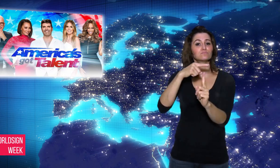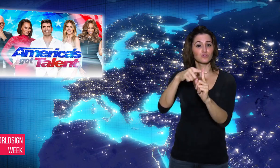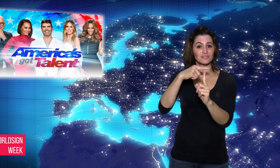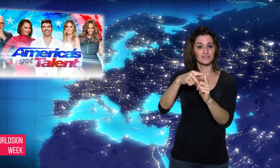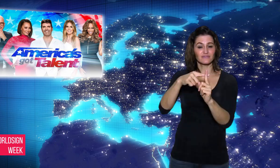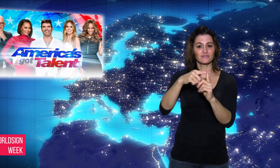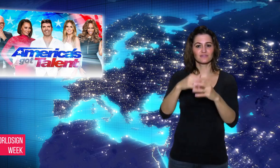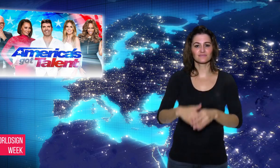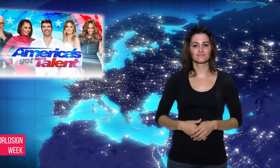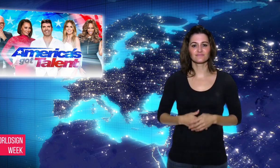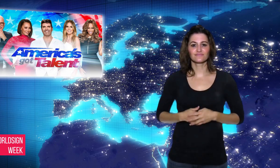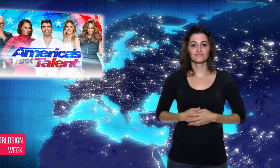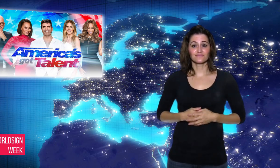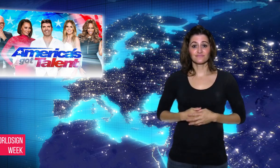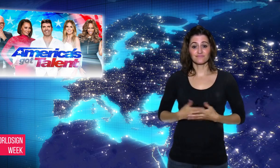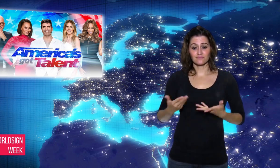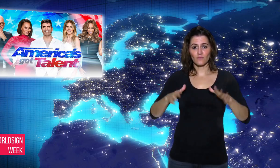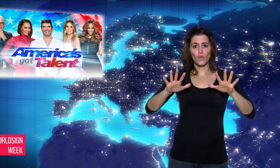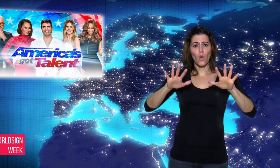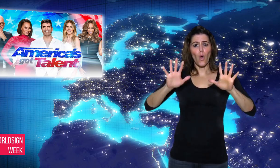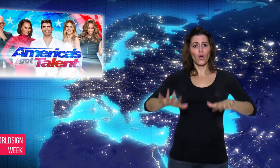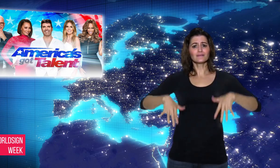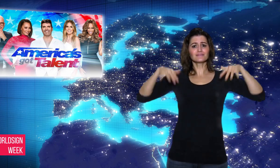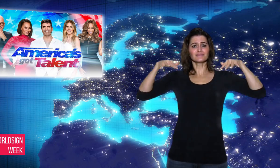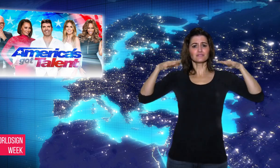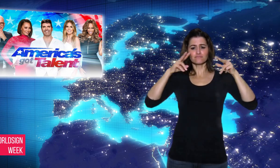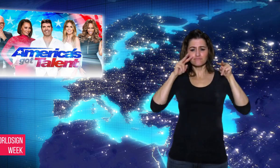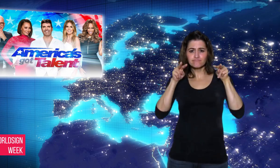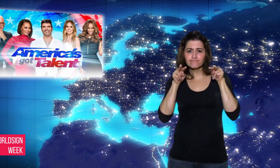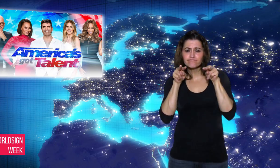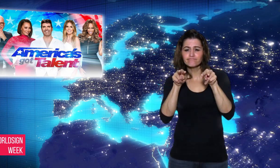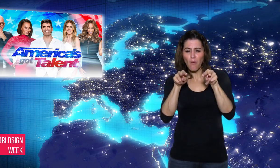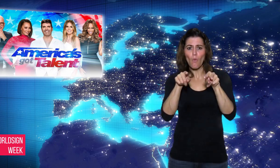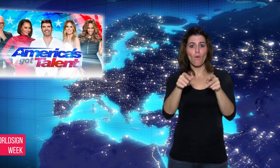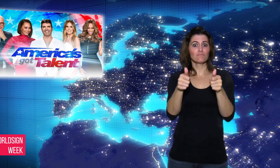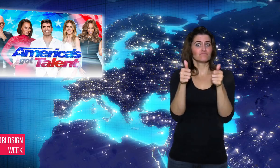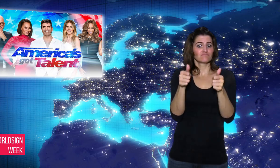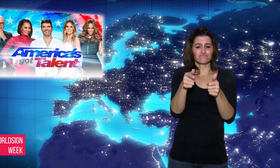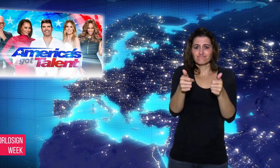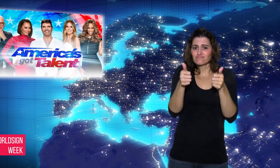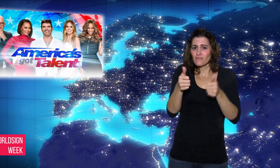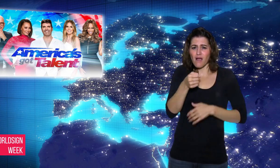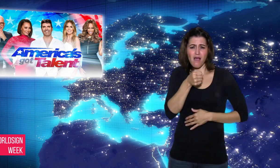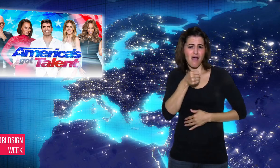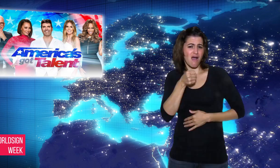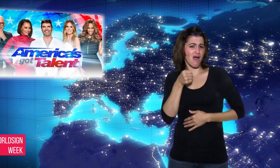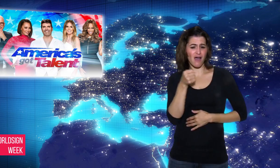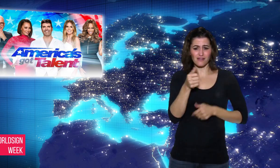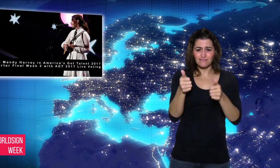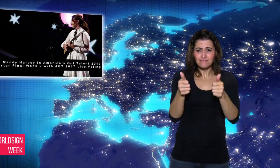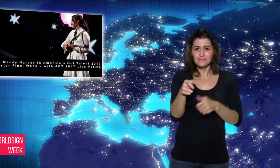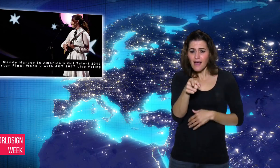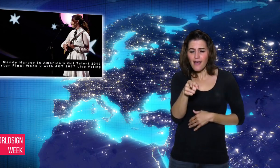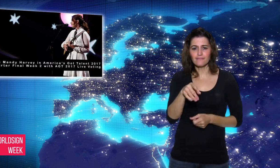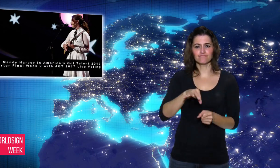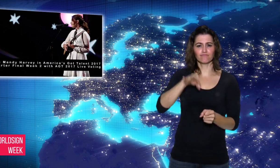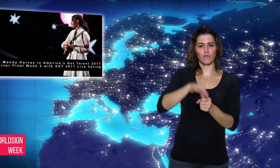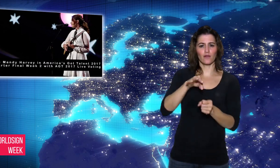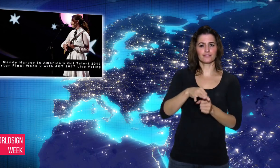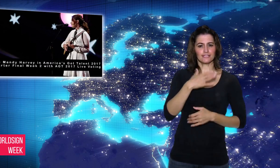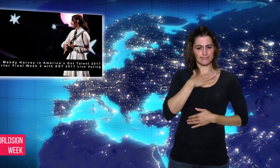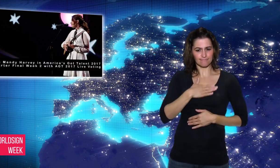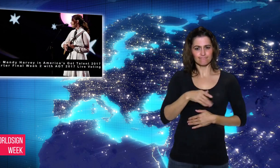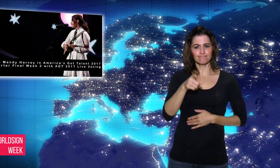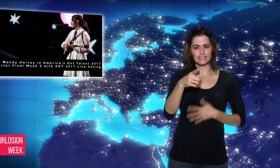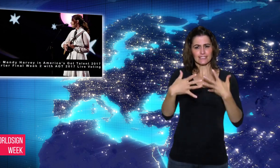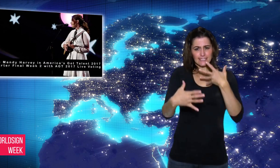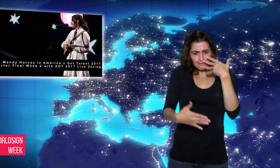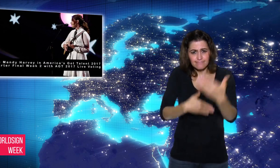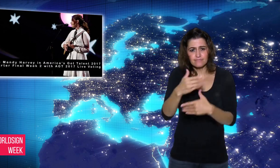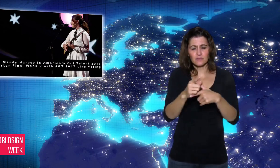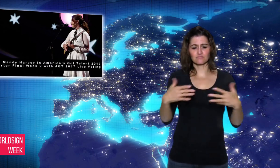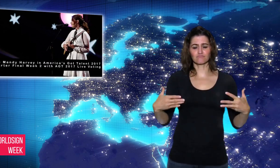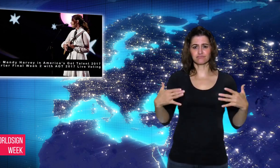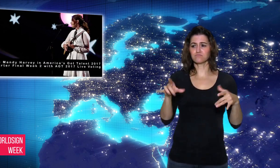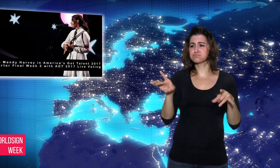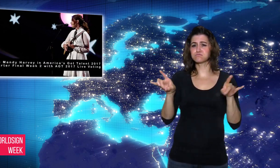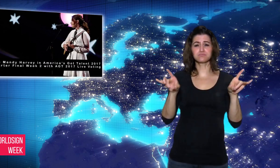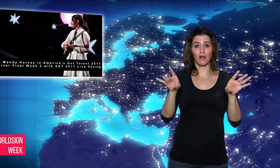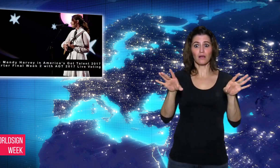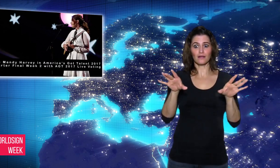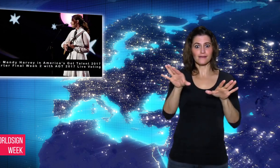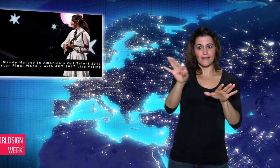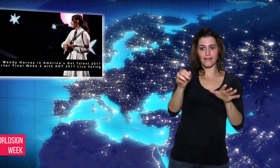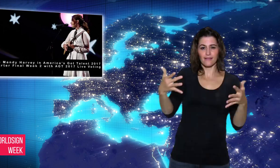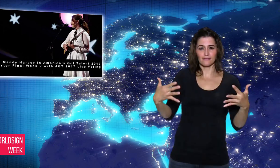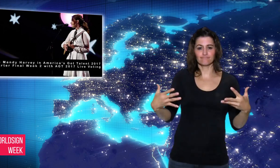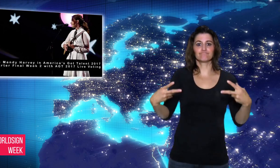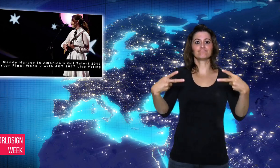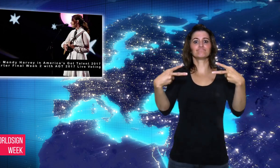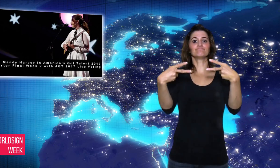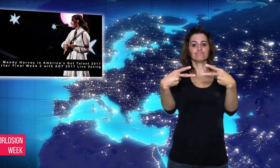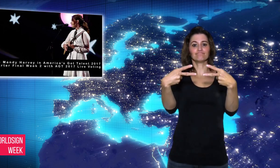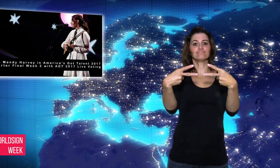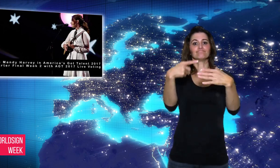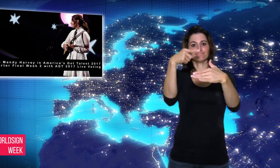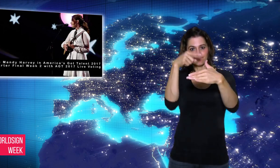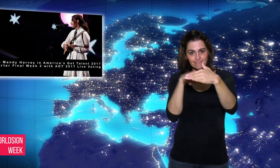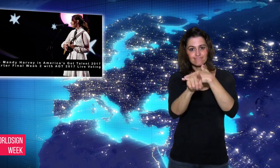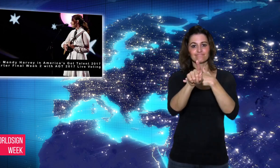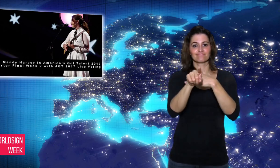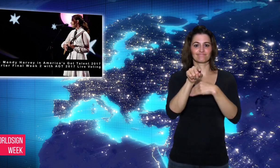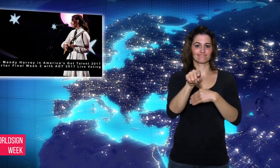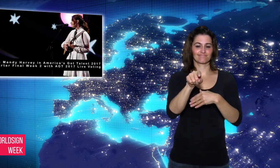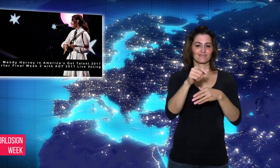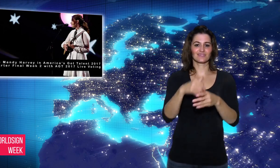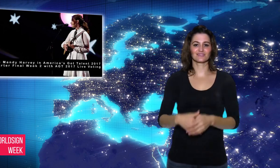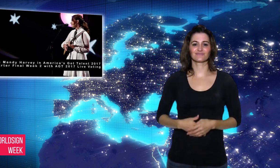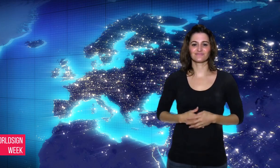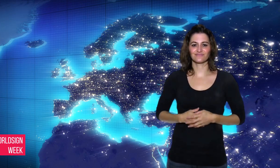The audience voted her into the semi-finals.